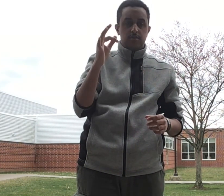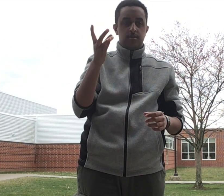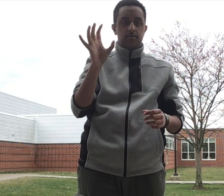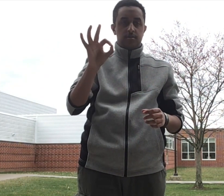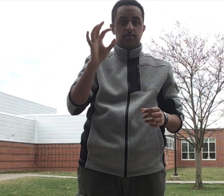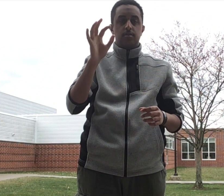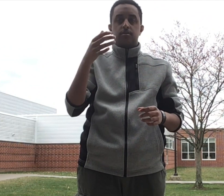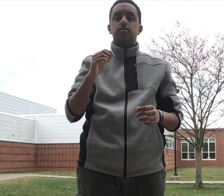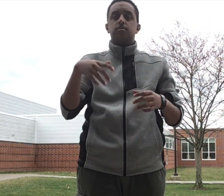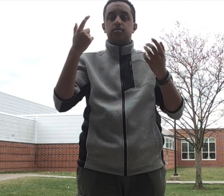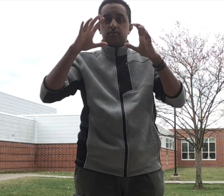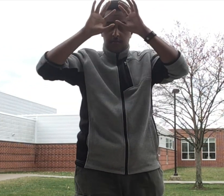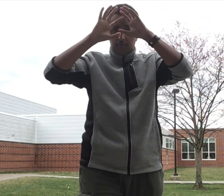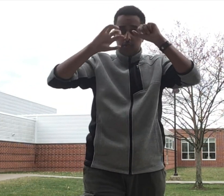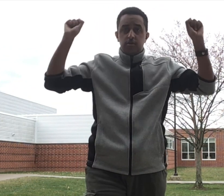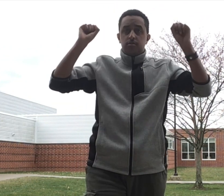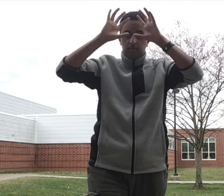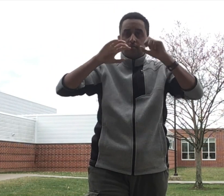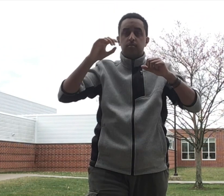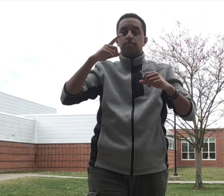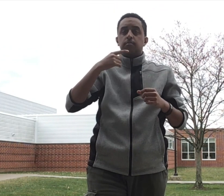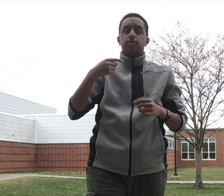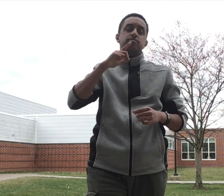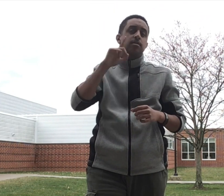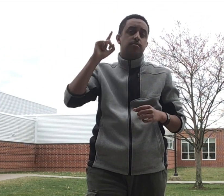Back in 1979 was the time of Deaf President Now.